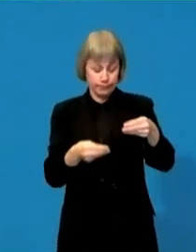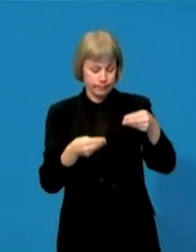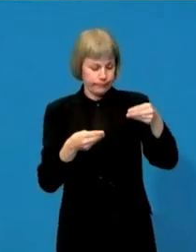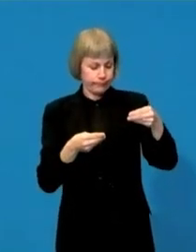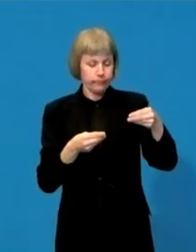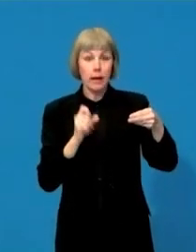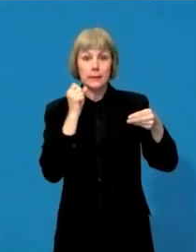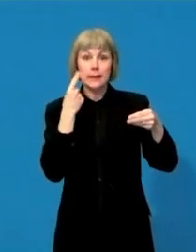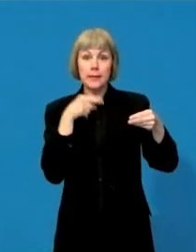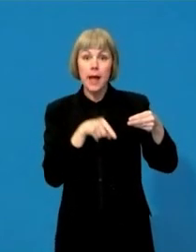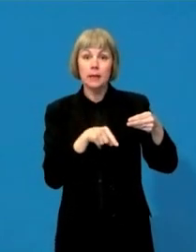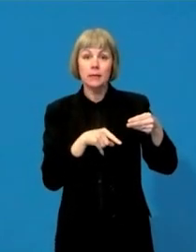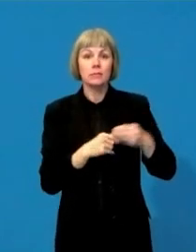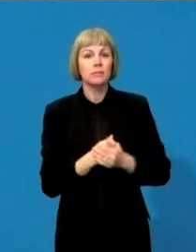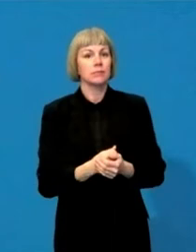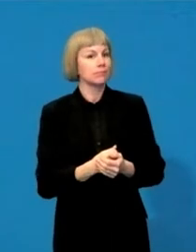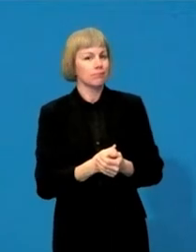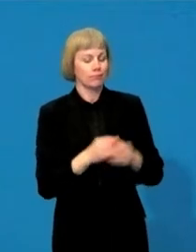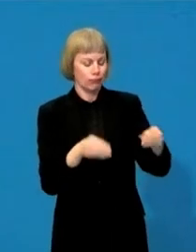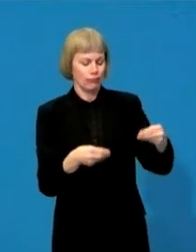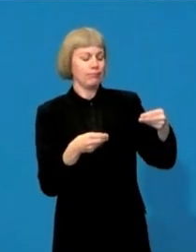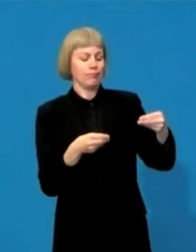Not at first. And I still don't know.